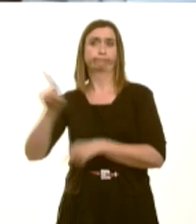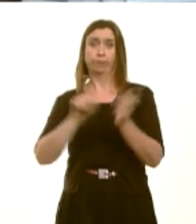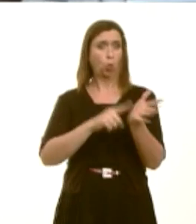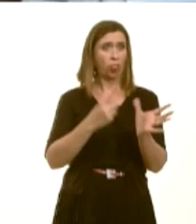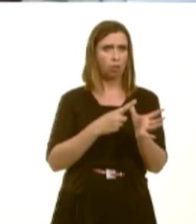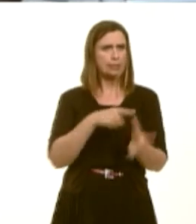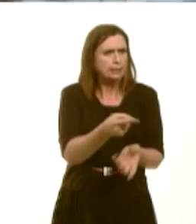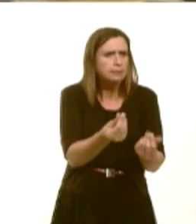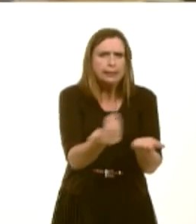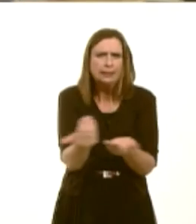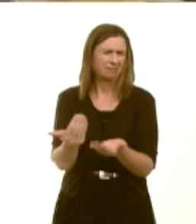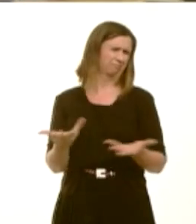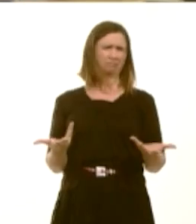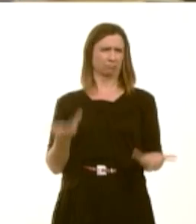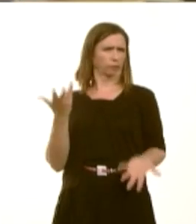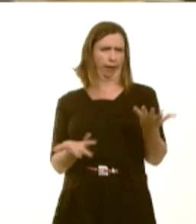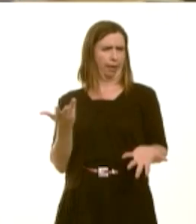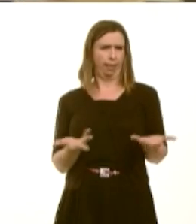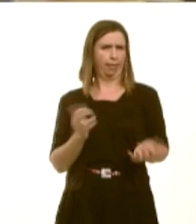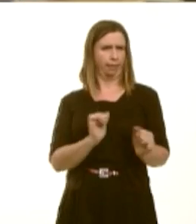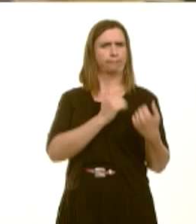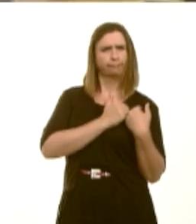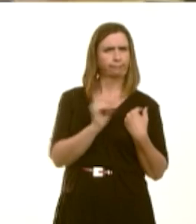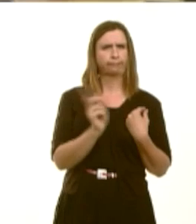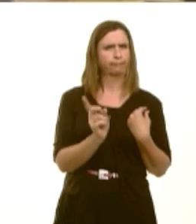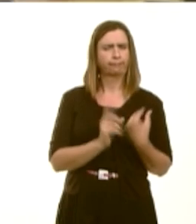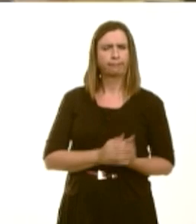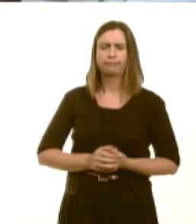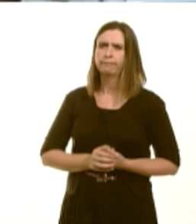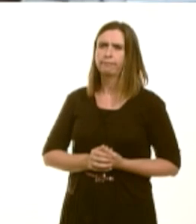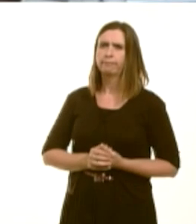expected to provide that kind of money either, I think itís fair to say. The responsibility